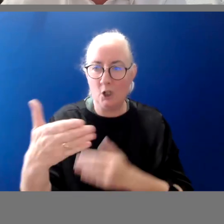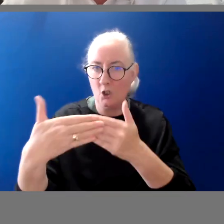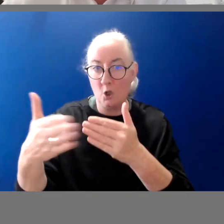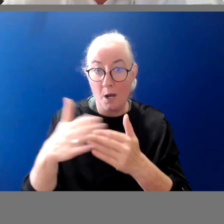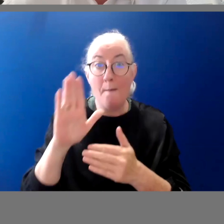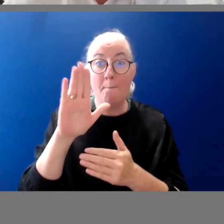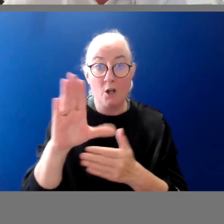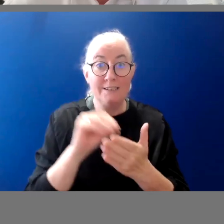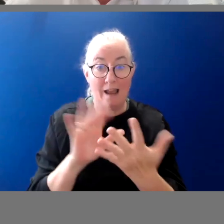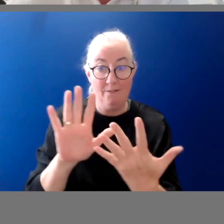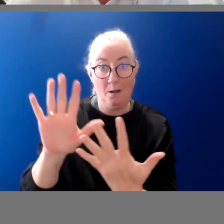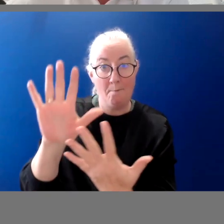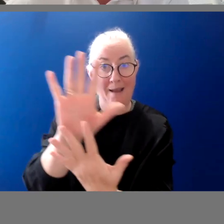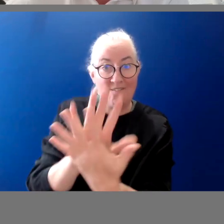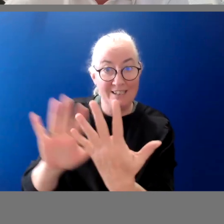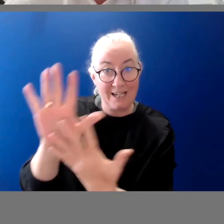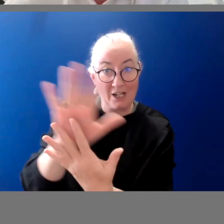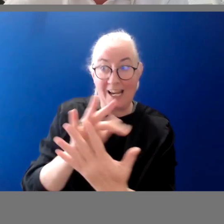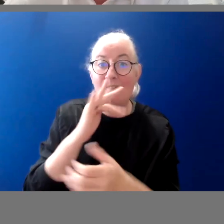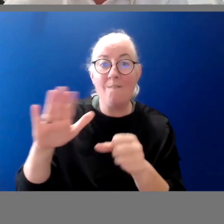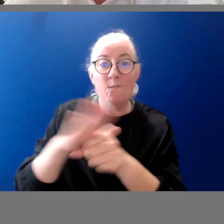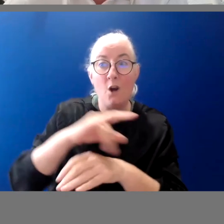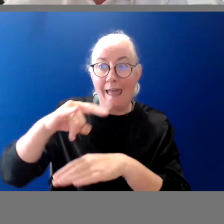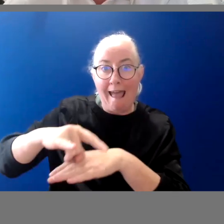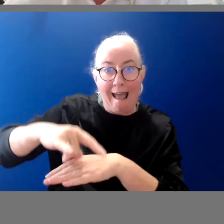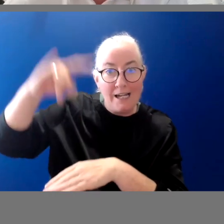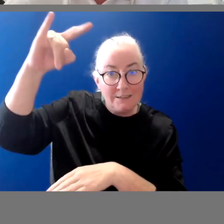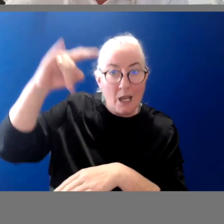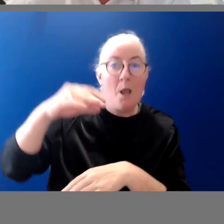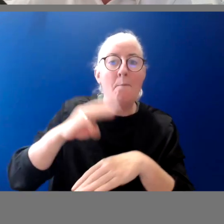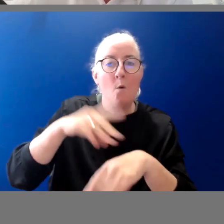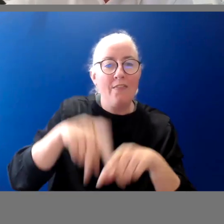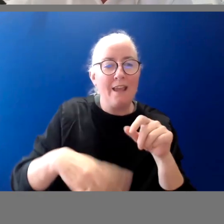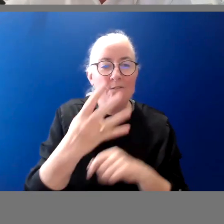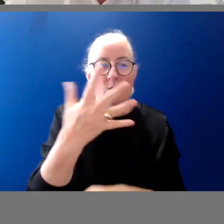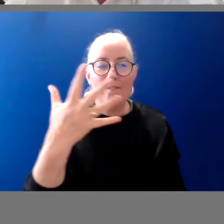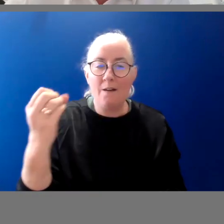manifestations if that if it's a full height panel and it's wider than 450 millimeters so again let's